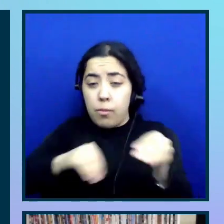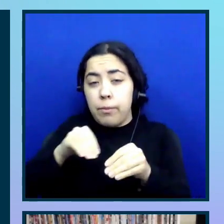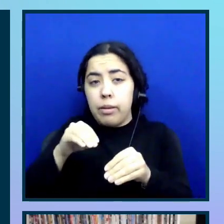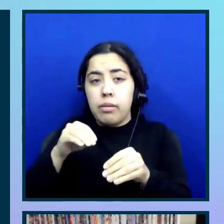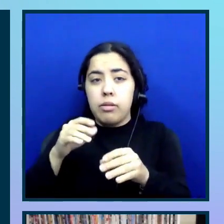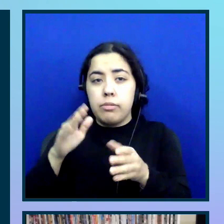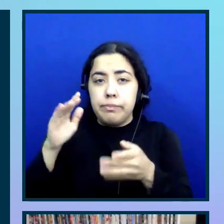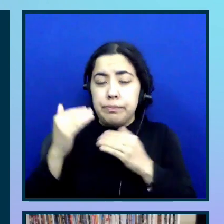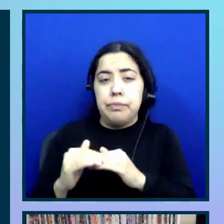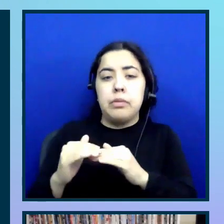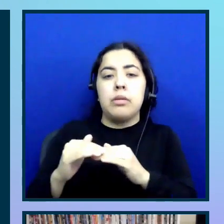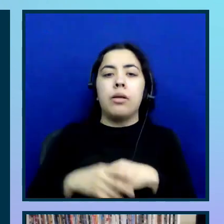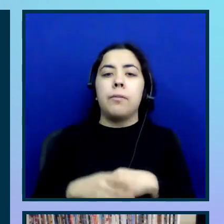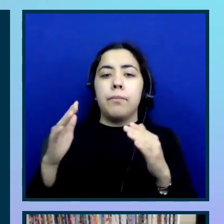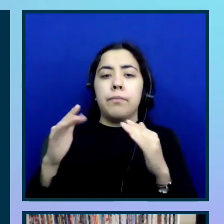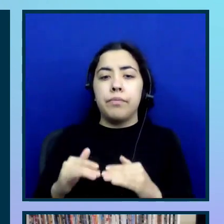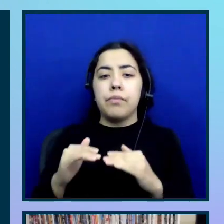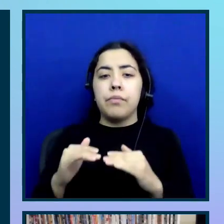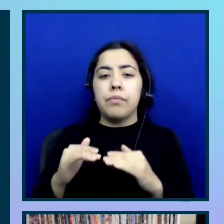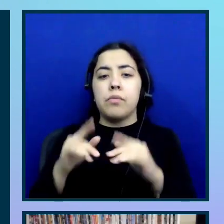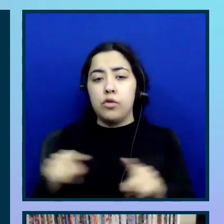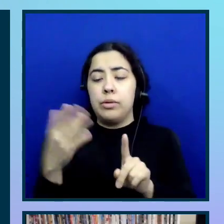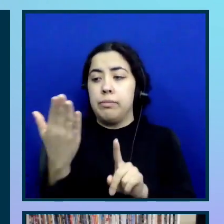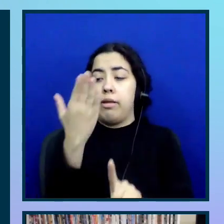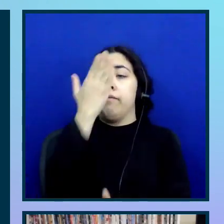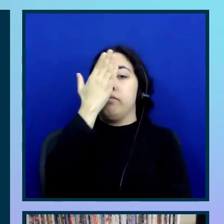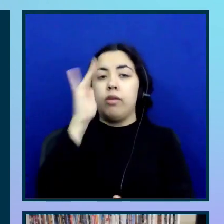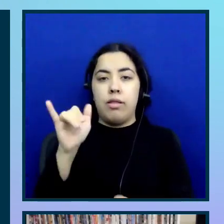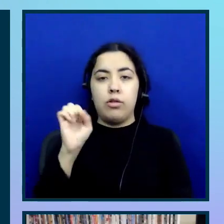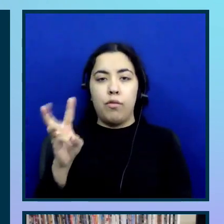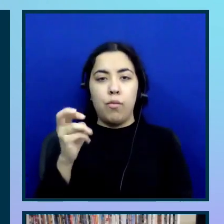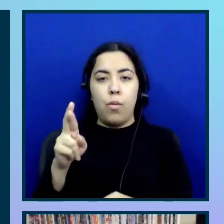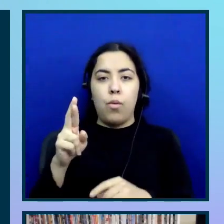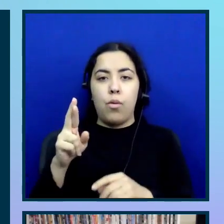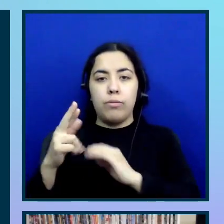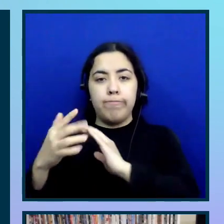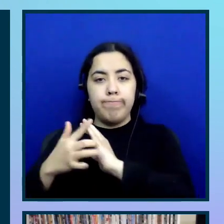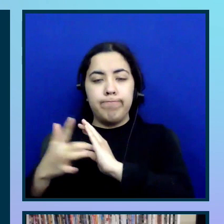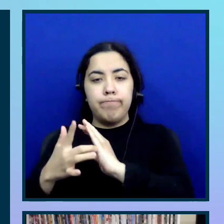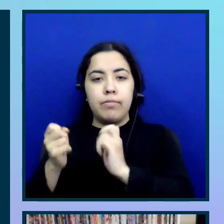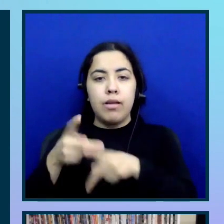Screen magnification software or hardware tools help by magnifying the screen to high levels